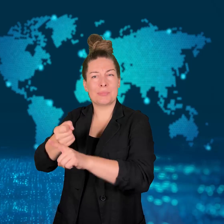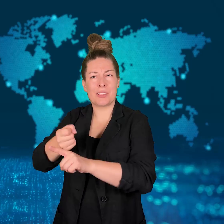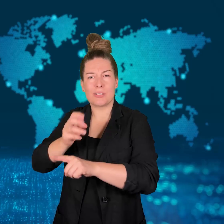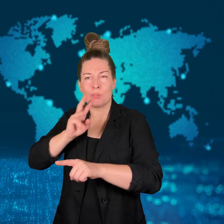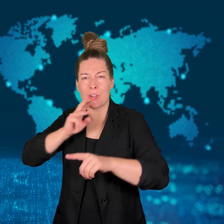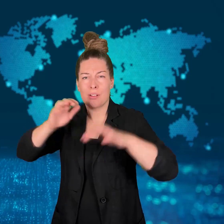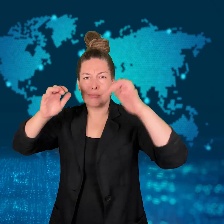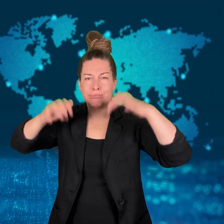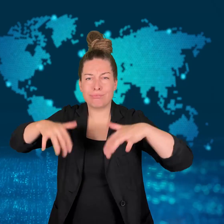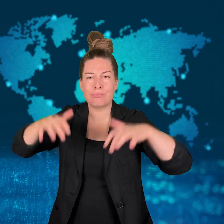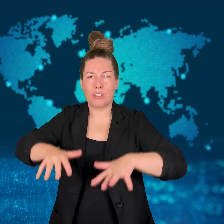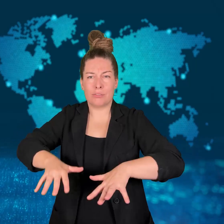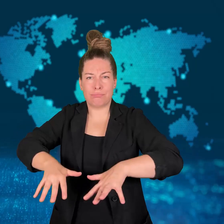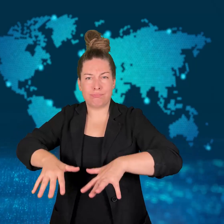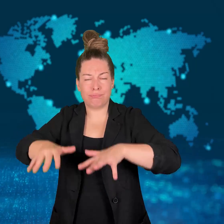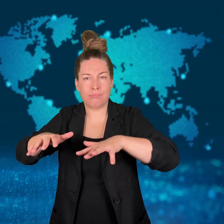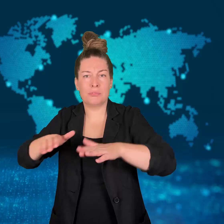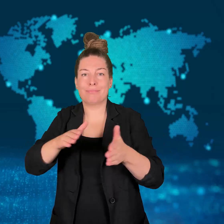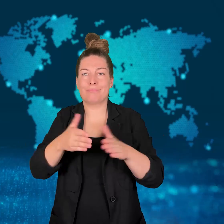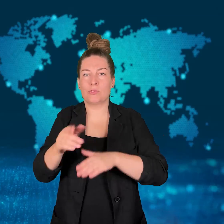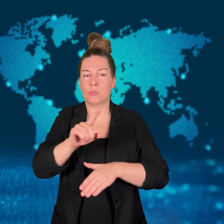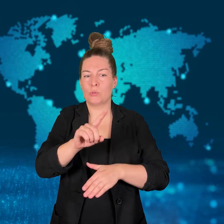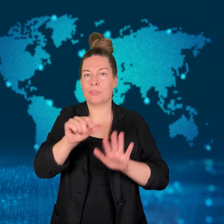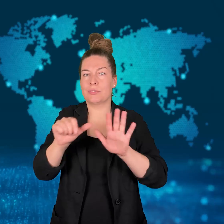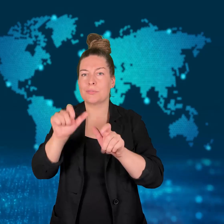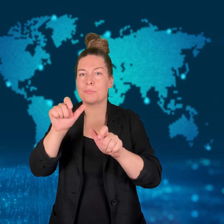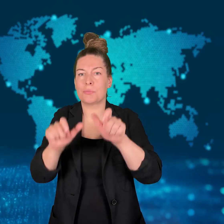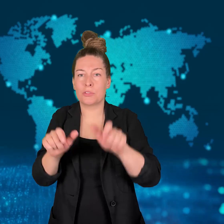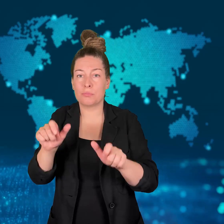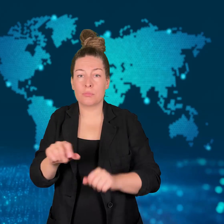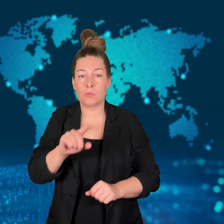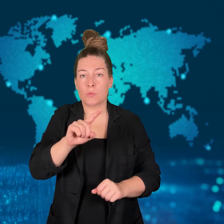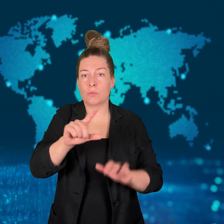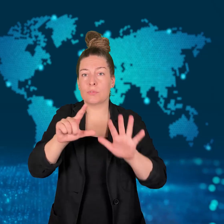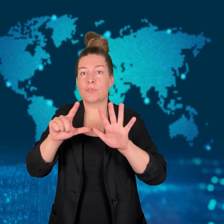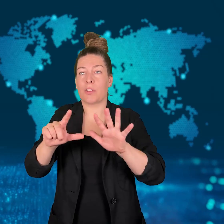and 17 others missing as a result of landslides and widespread flooding.